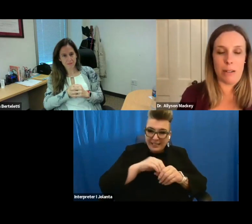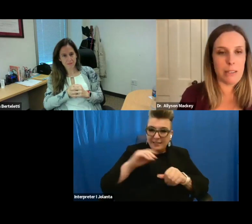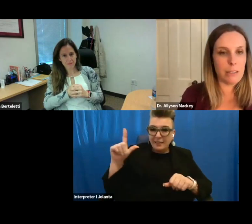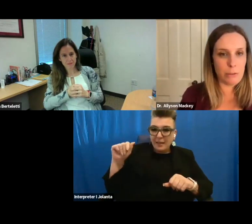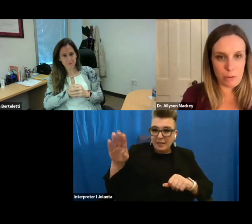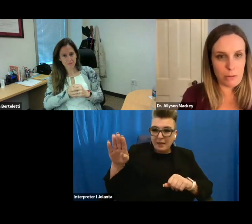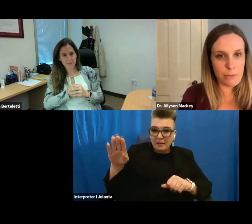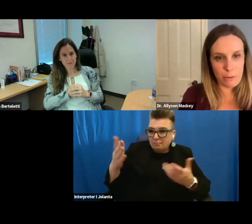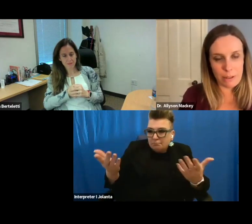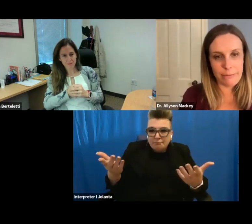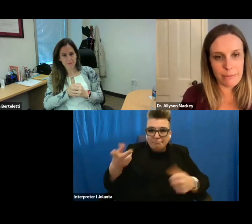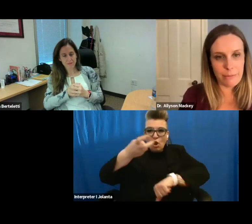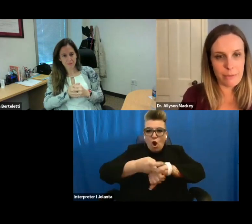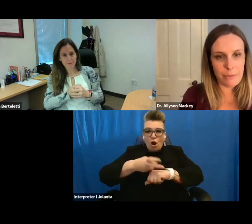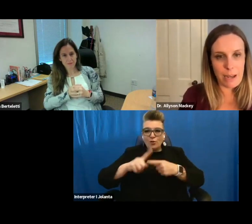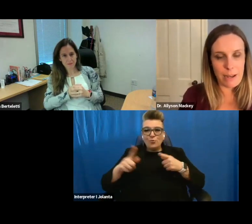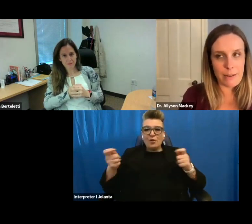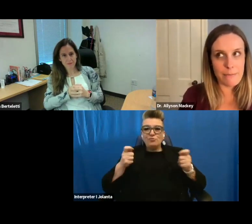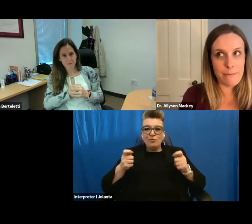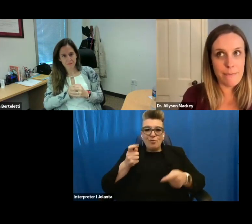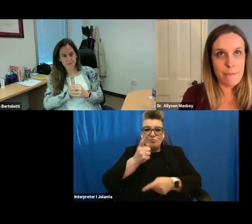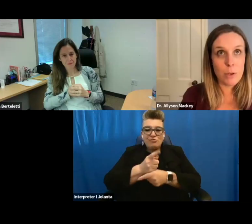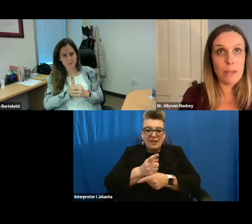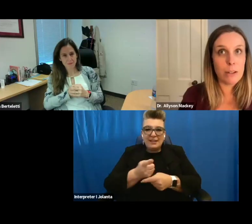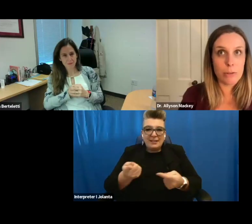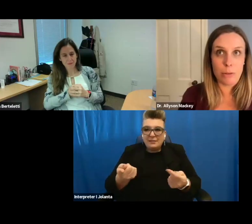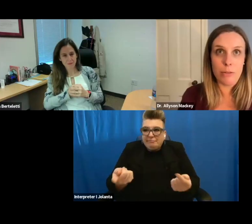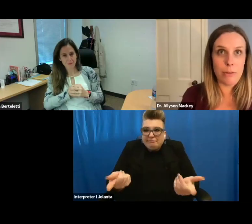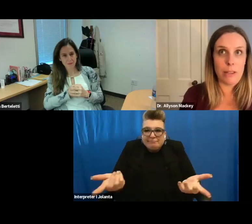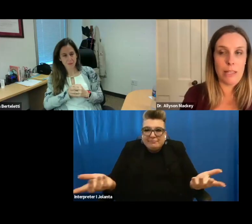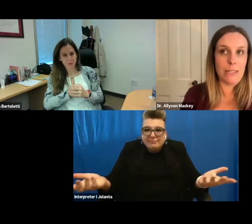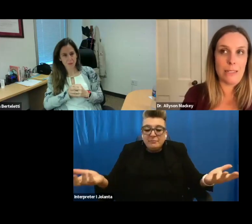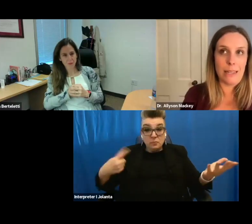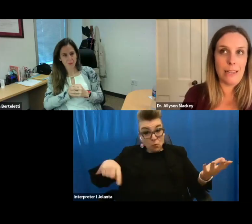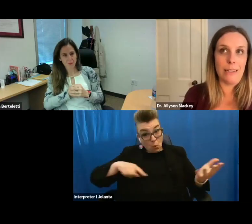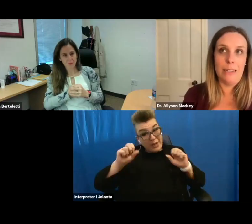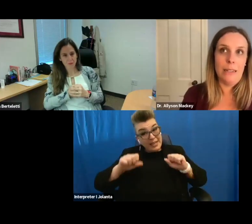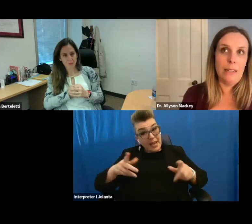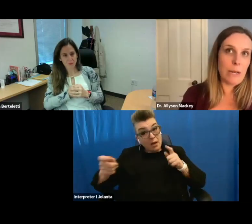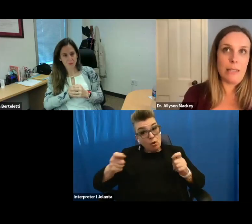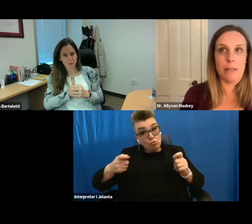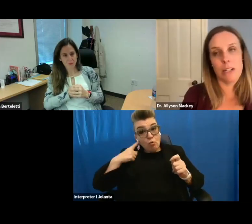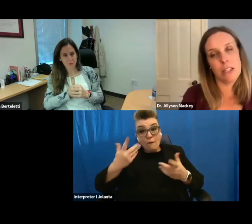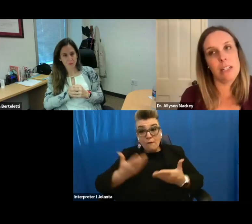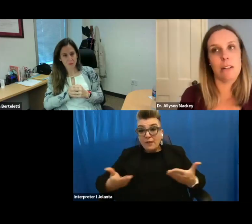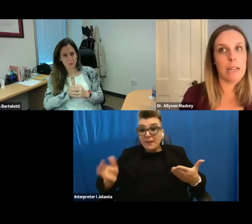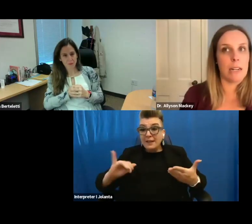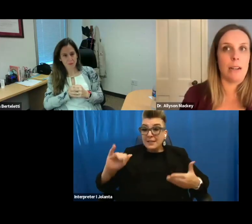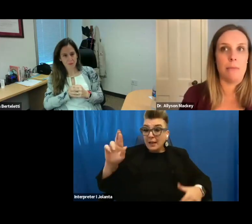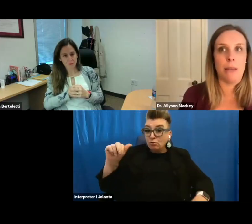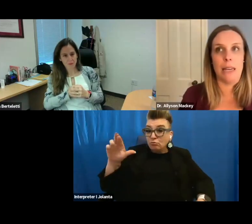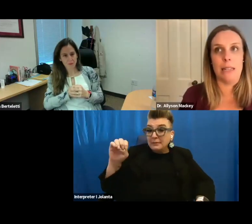be hard to control for um so we can control for things like race or education or income